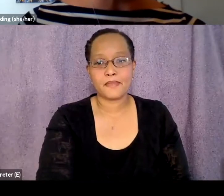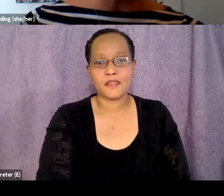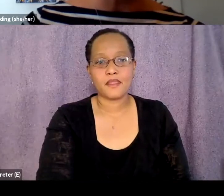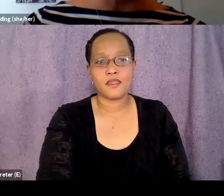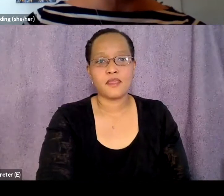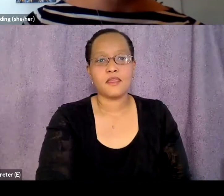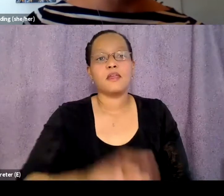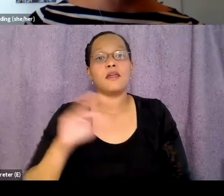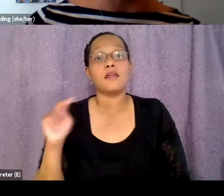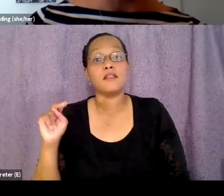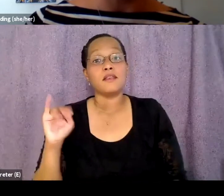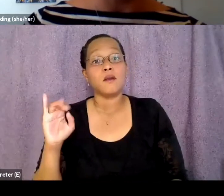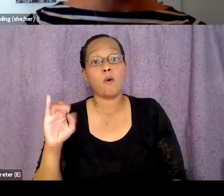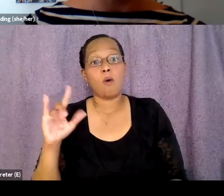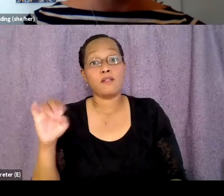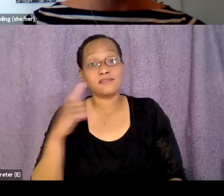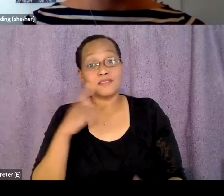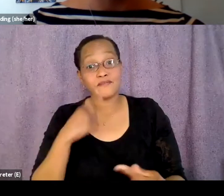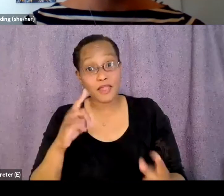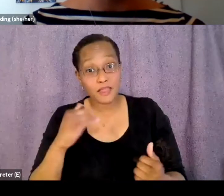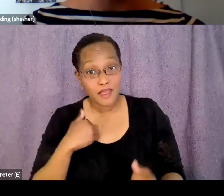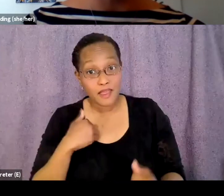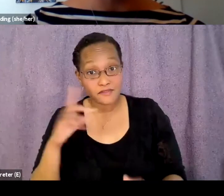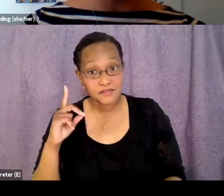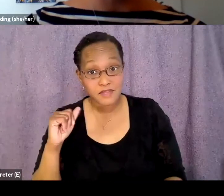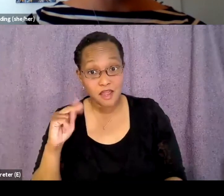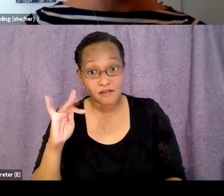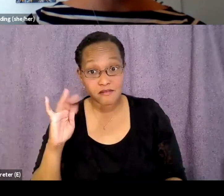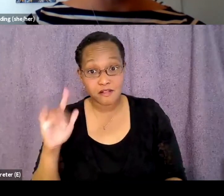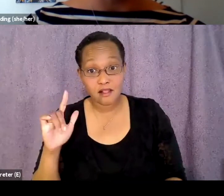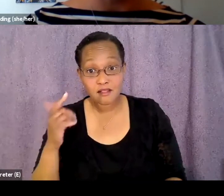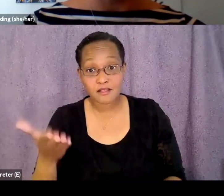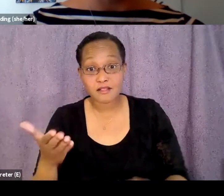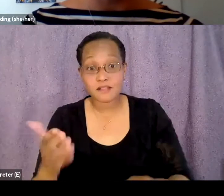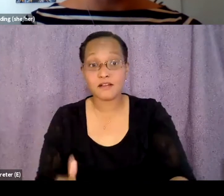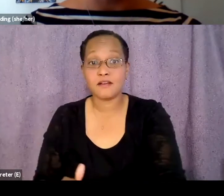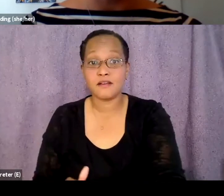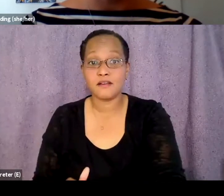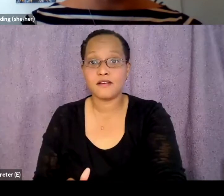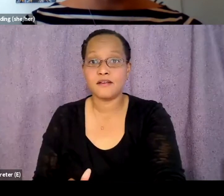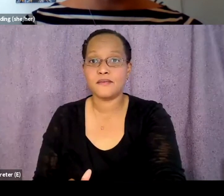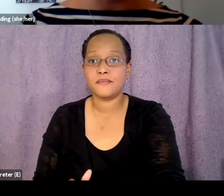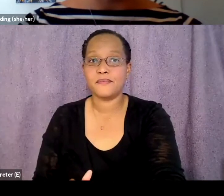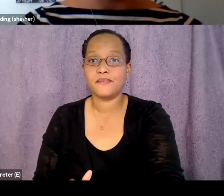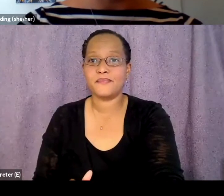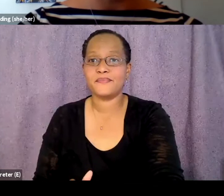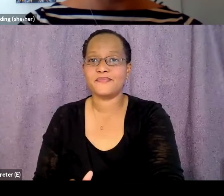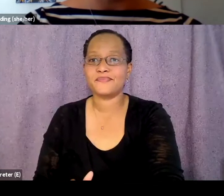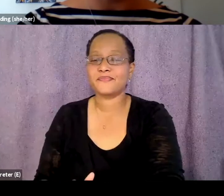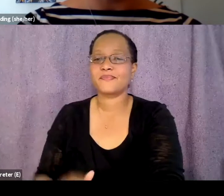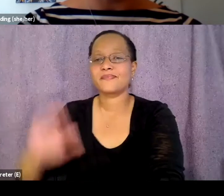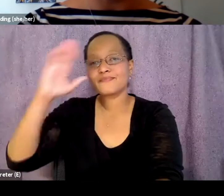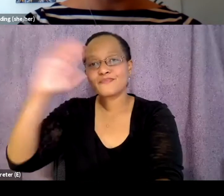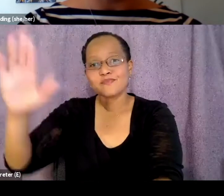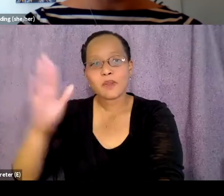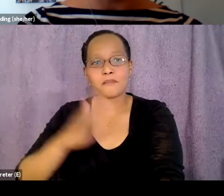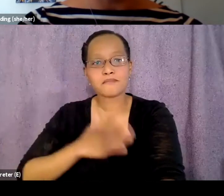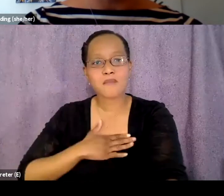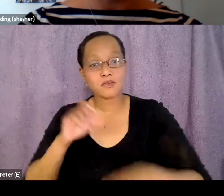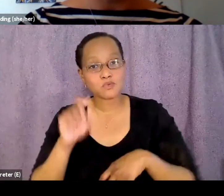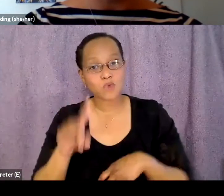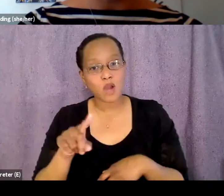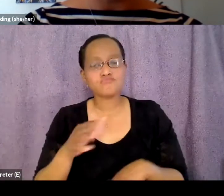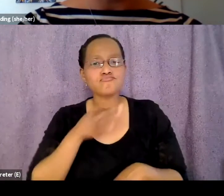Daniel Antunez: Hello um So the question I wanted to ask was how can those with disabilities